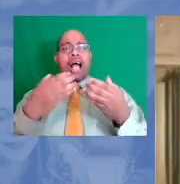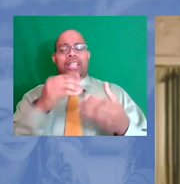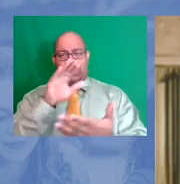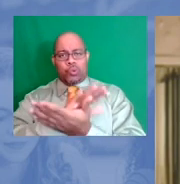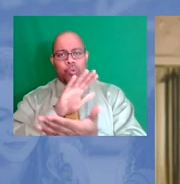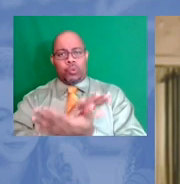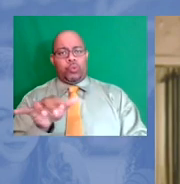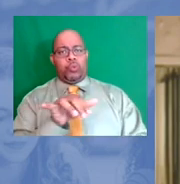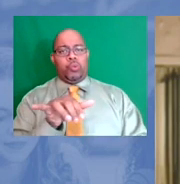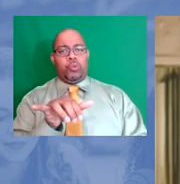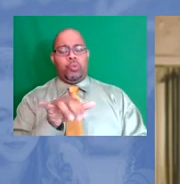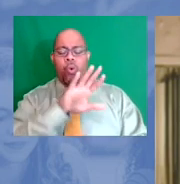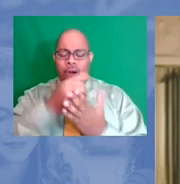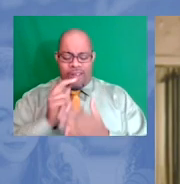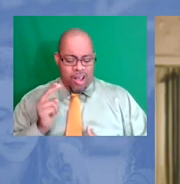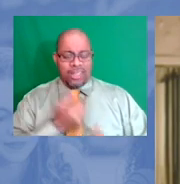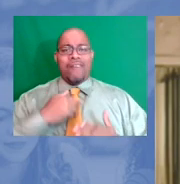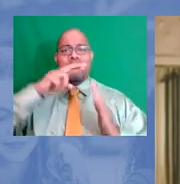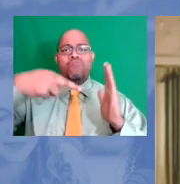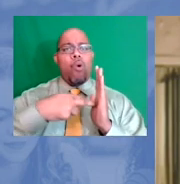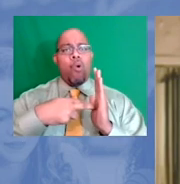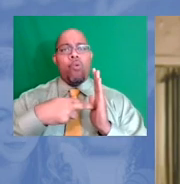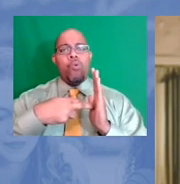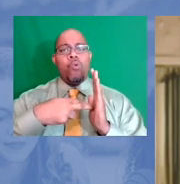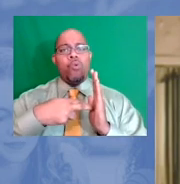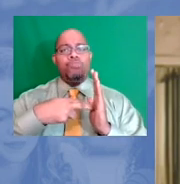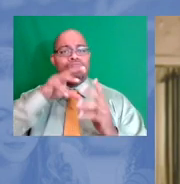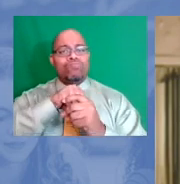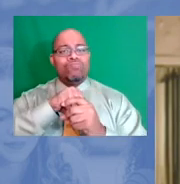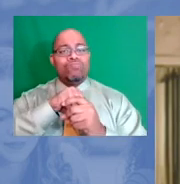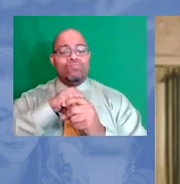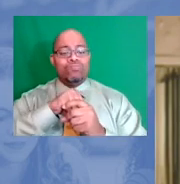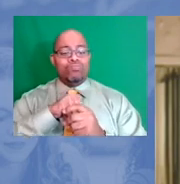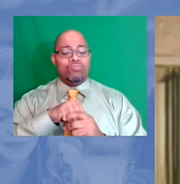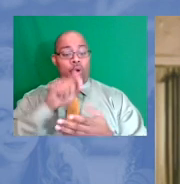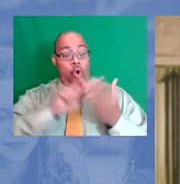ALL OF US HAVE A ROLE TO PLAY. THE AUTHOR BELL HOOKS WROTE THERE CAN BE NO